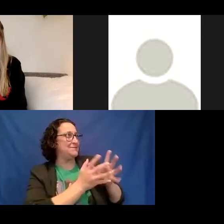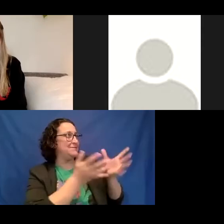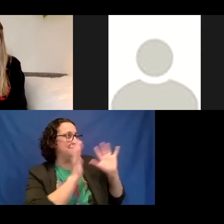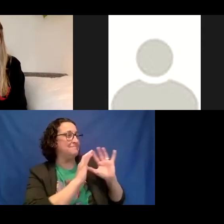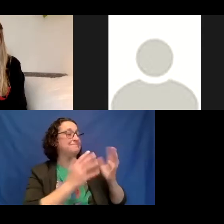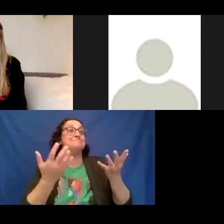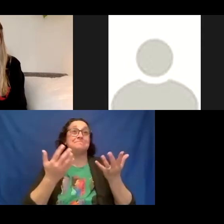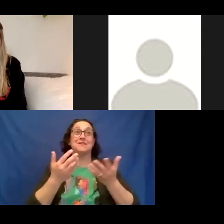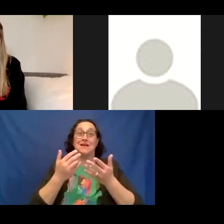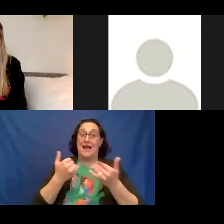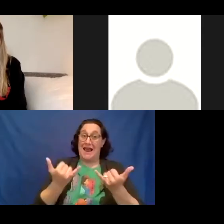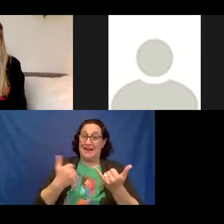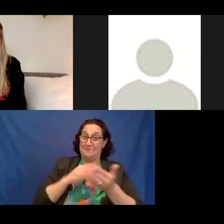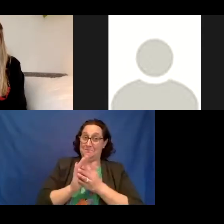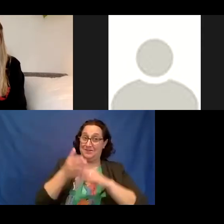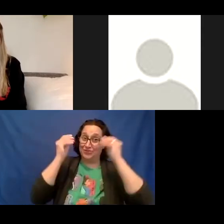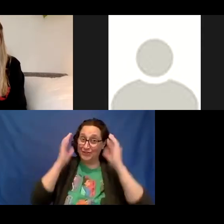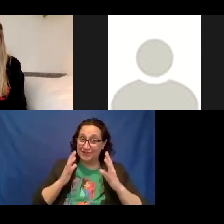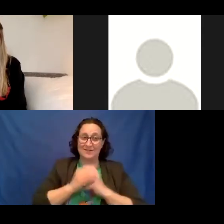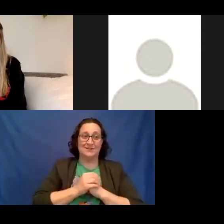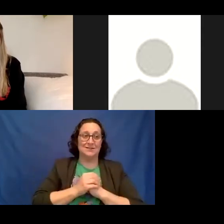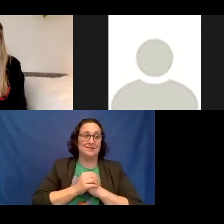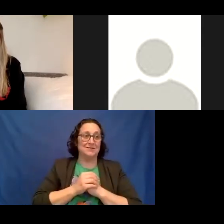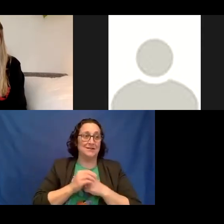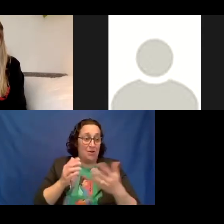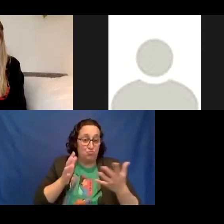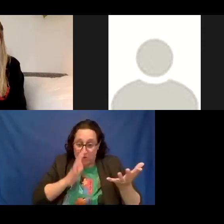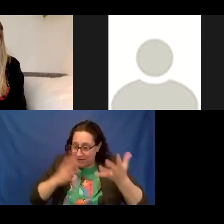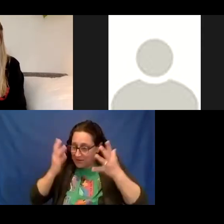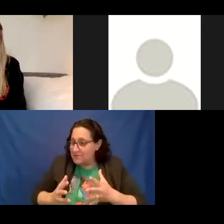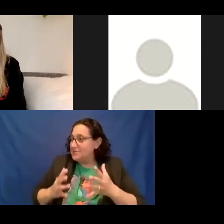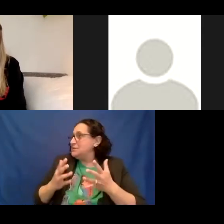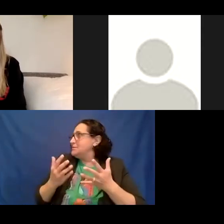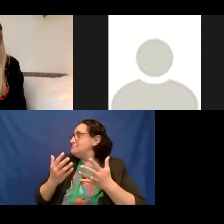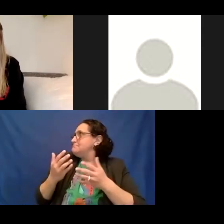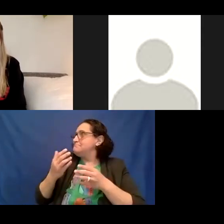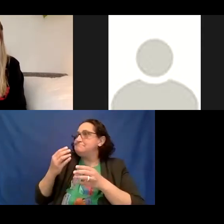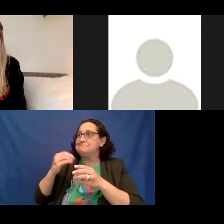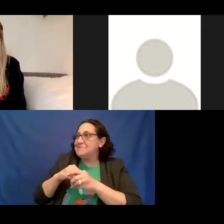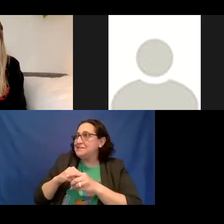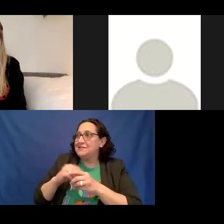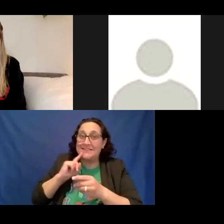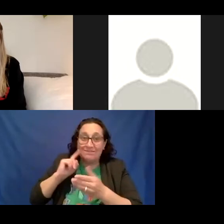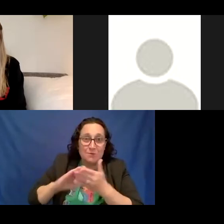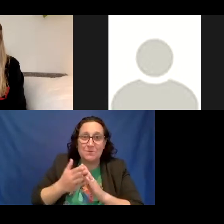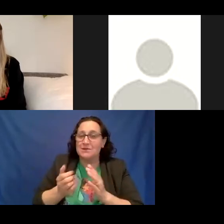and it impacts the way that I see the world around me, then I became a teacher. As a female, as a woman,